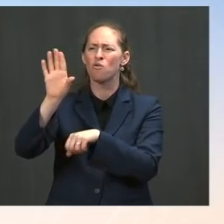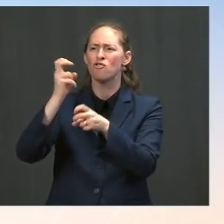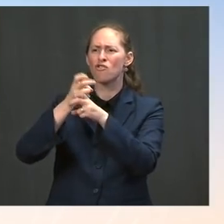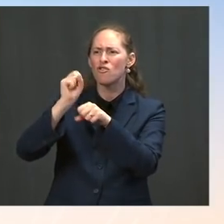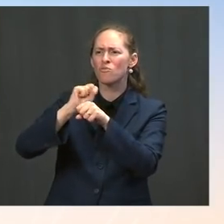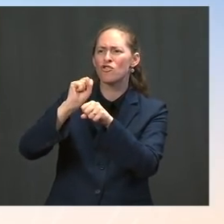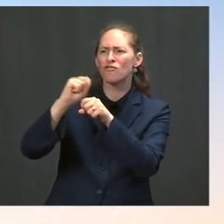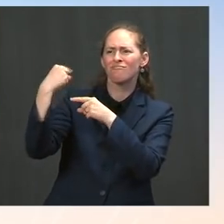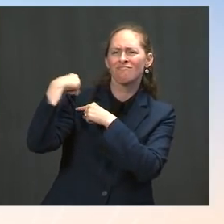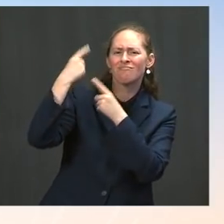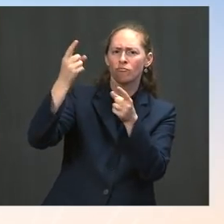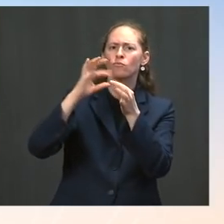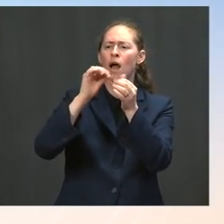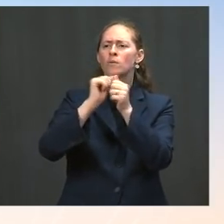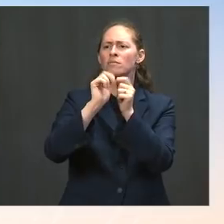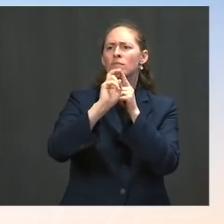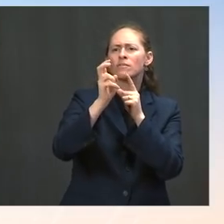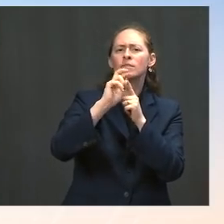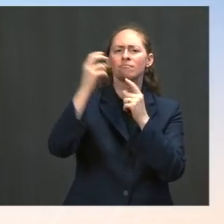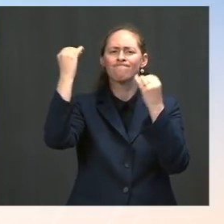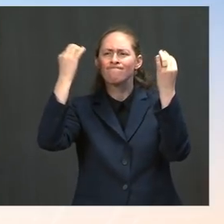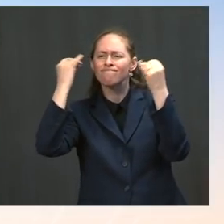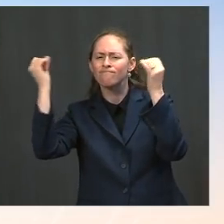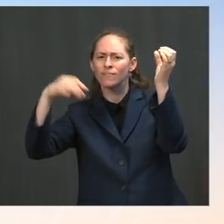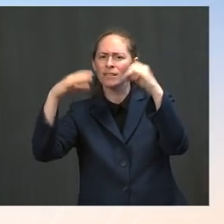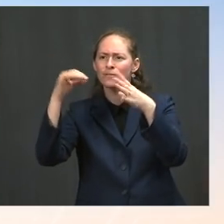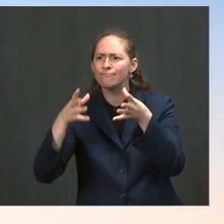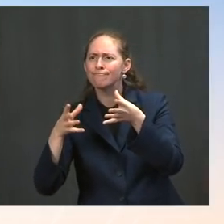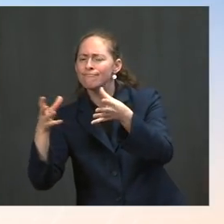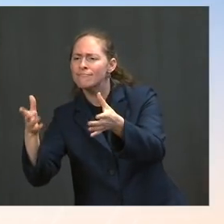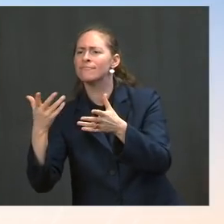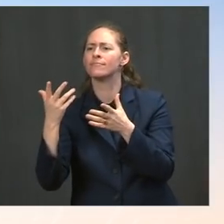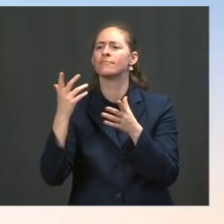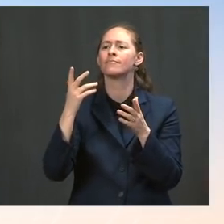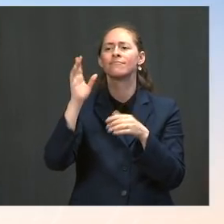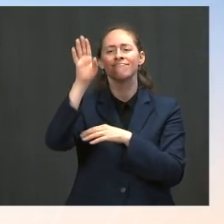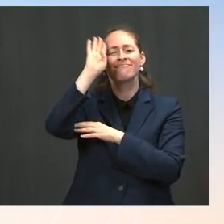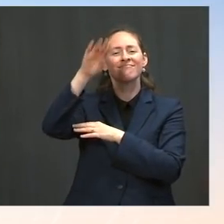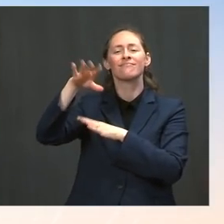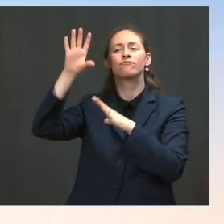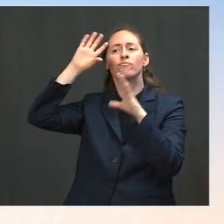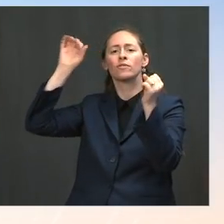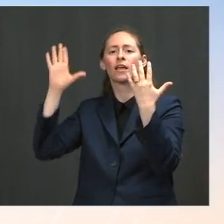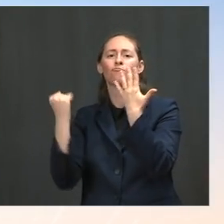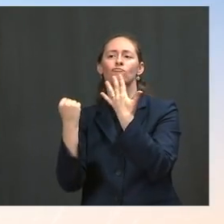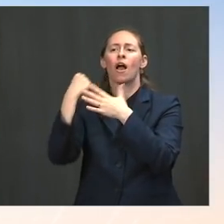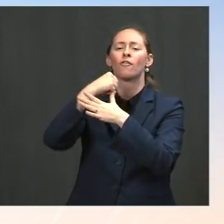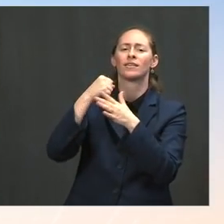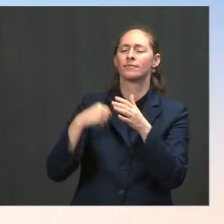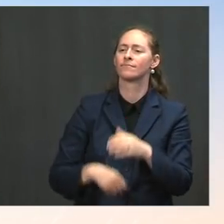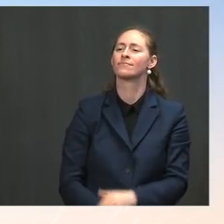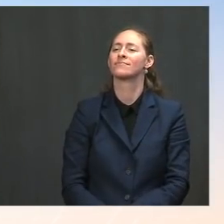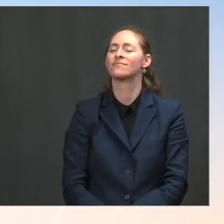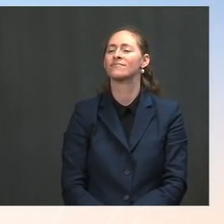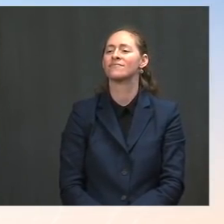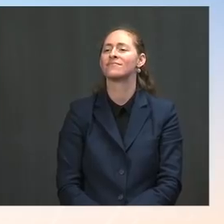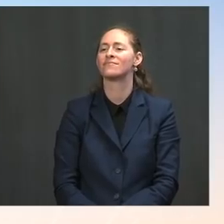and, of course, of the President's initiatives and priorities. You know, I would say we don't -- we understand we're going to have to continue to communicate